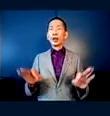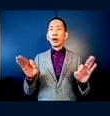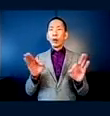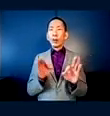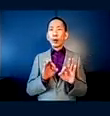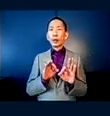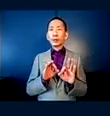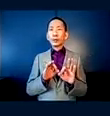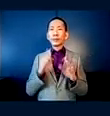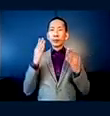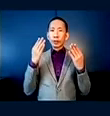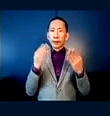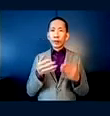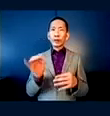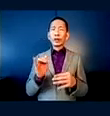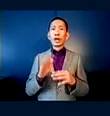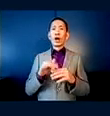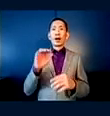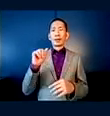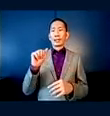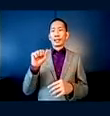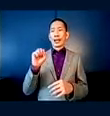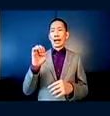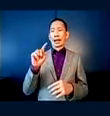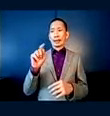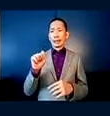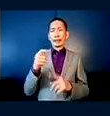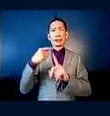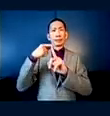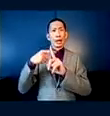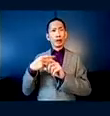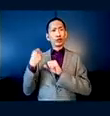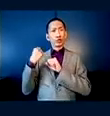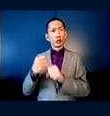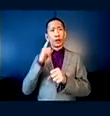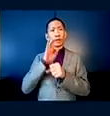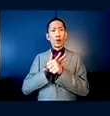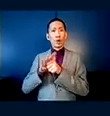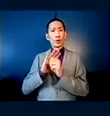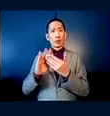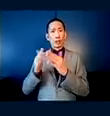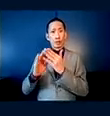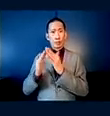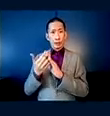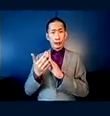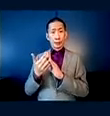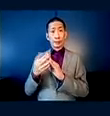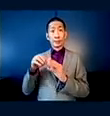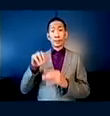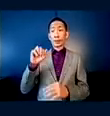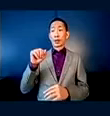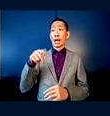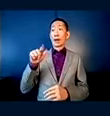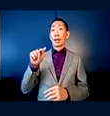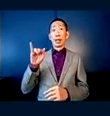BUT IT'S REALLY IMPORTANT TO FOCUS ALSO ON THE ASSETS AND THE STRENGTHS OF LOCAL COMMUNITIES.